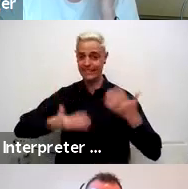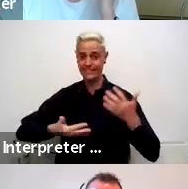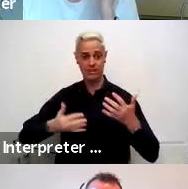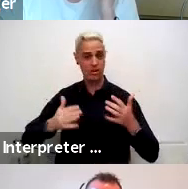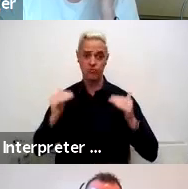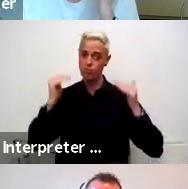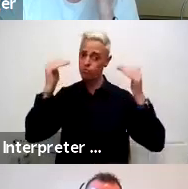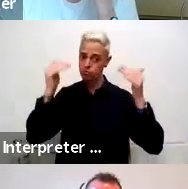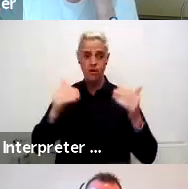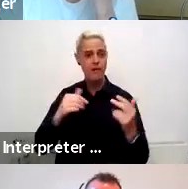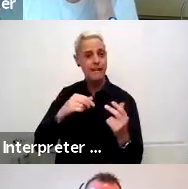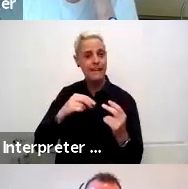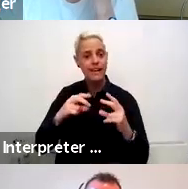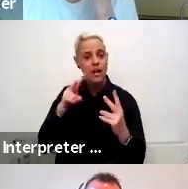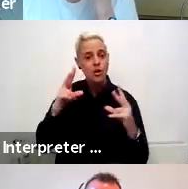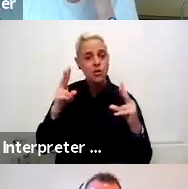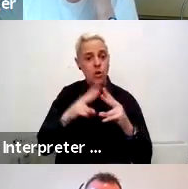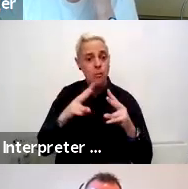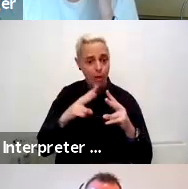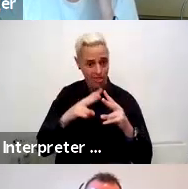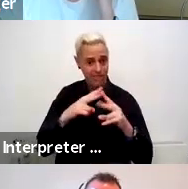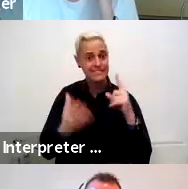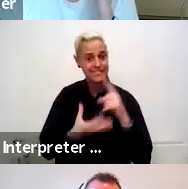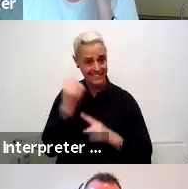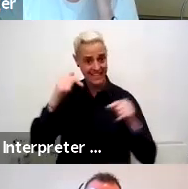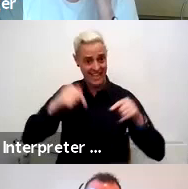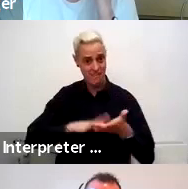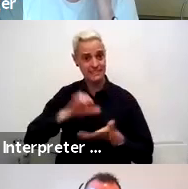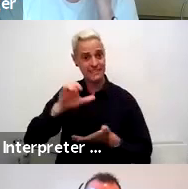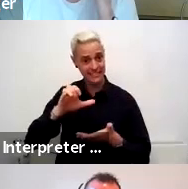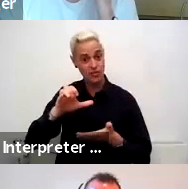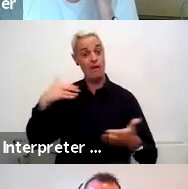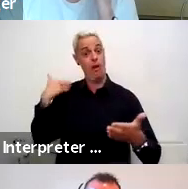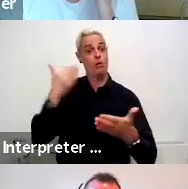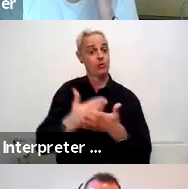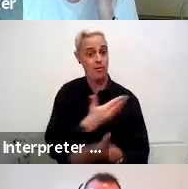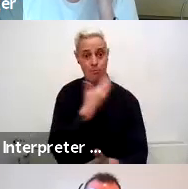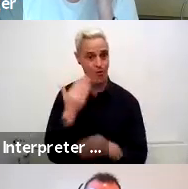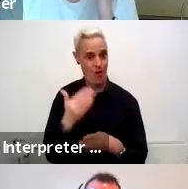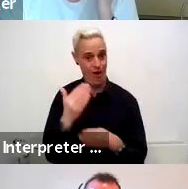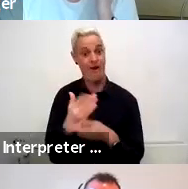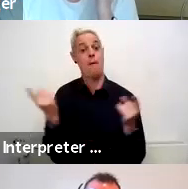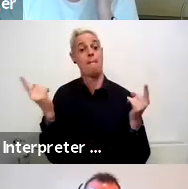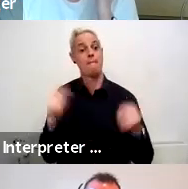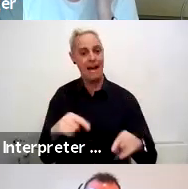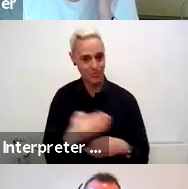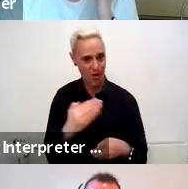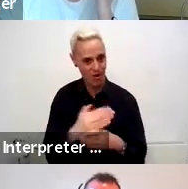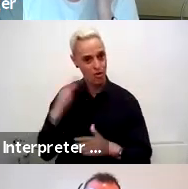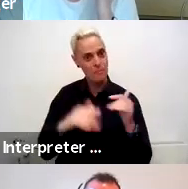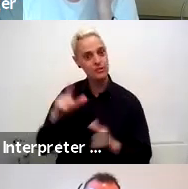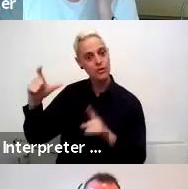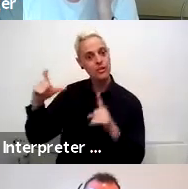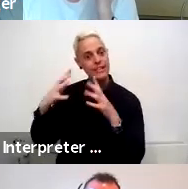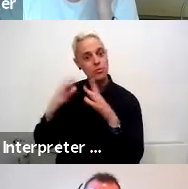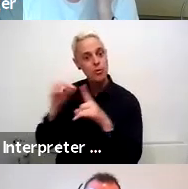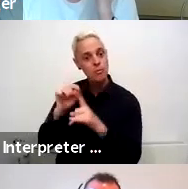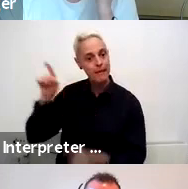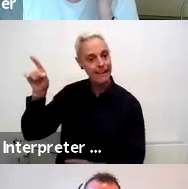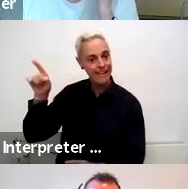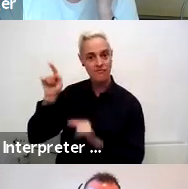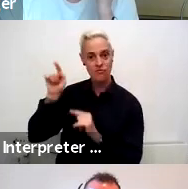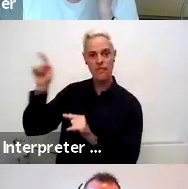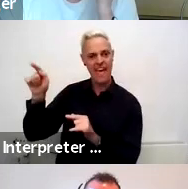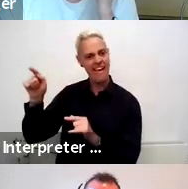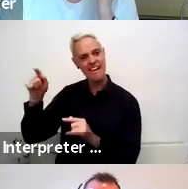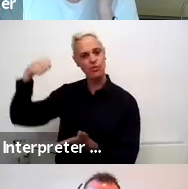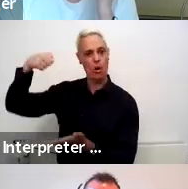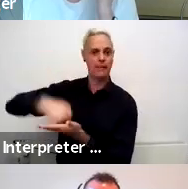We have had twice the success rate here in Greater Manchester for people longest that the labor market and getting them back into work than the DWP achieve from their top down work program.